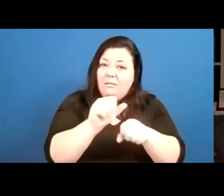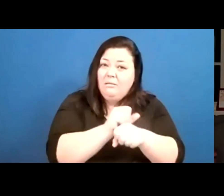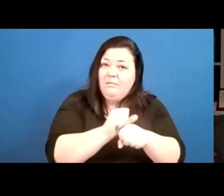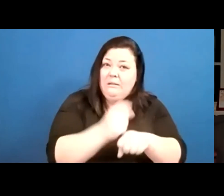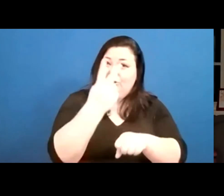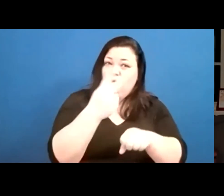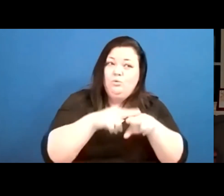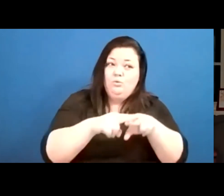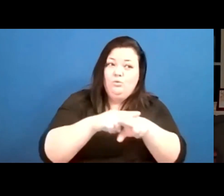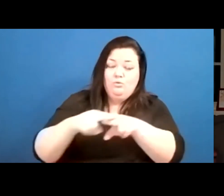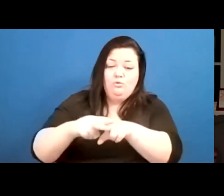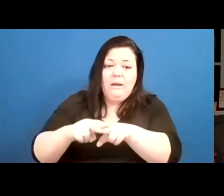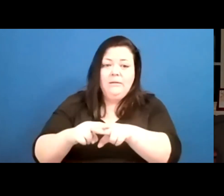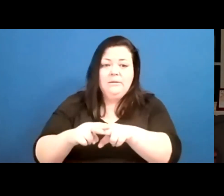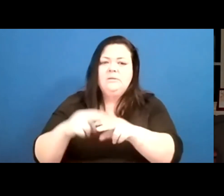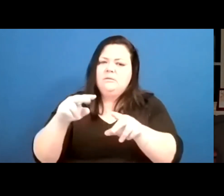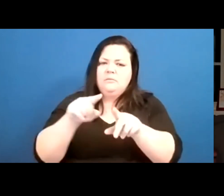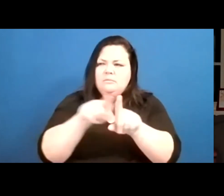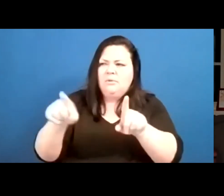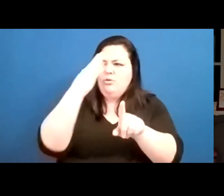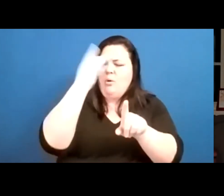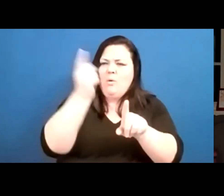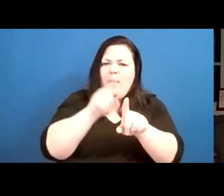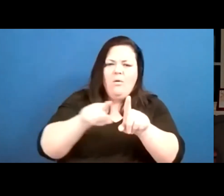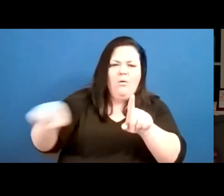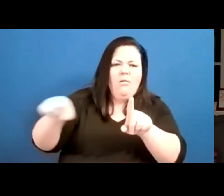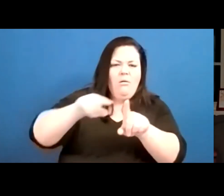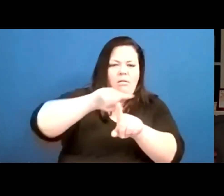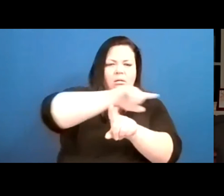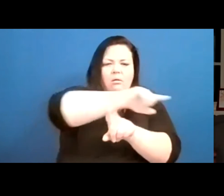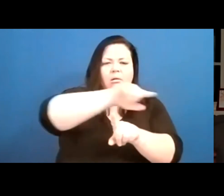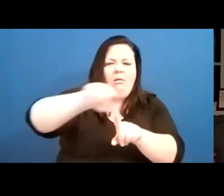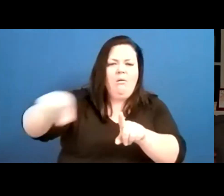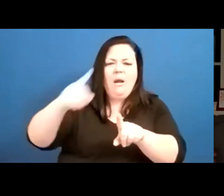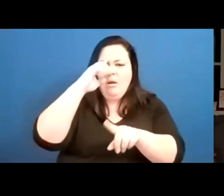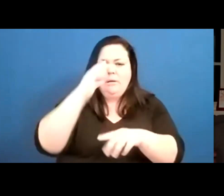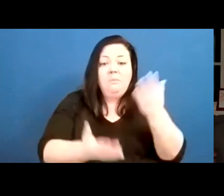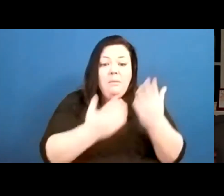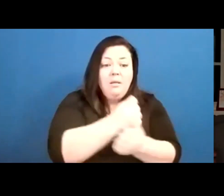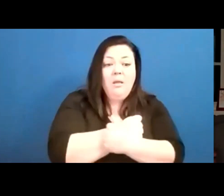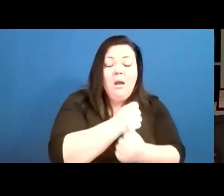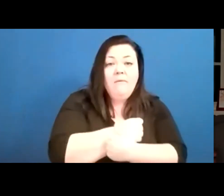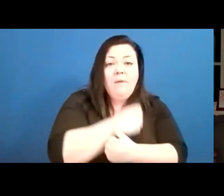proprioception, knowing where the limbs are at all times. maybe love. maybe performance studies.